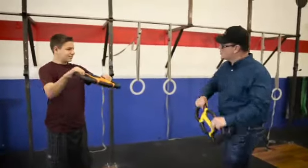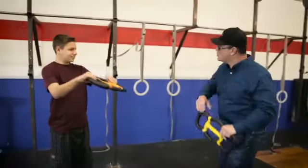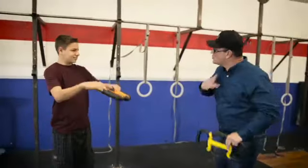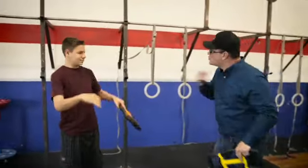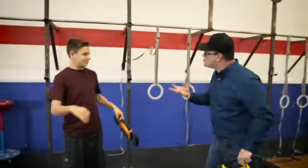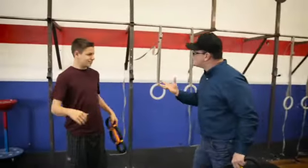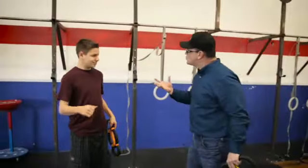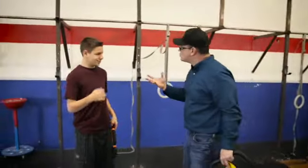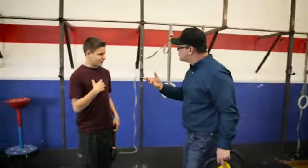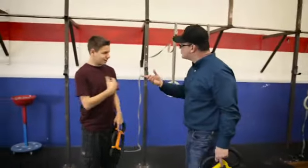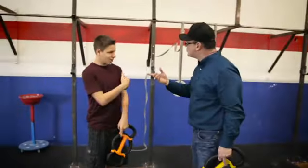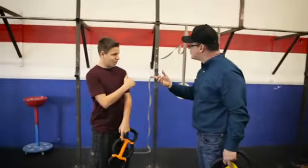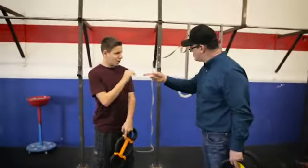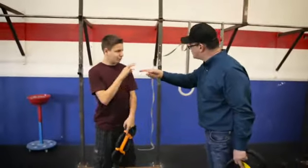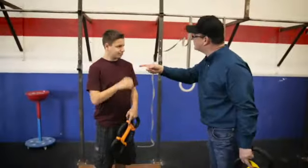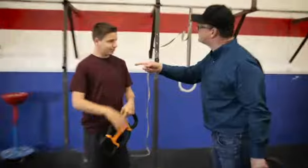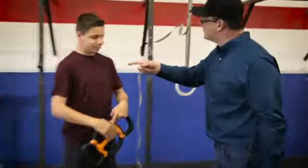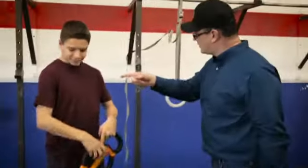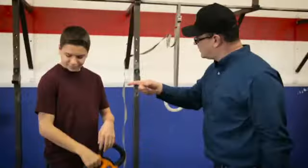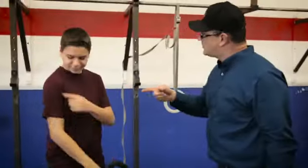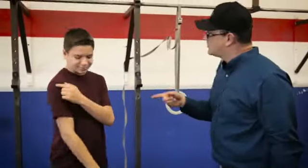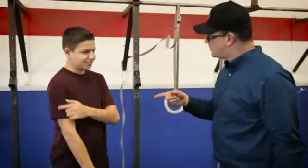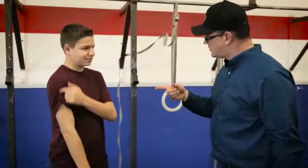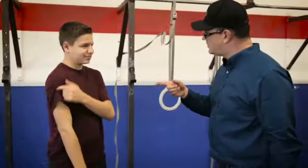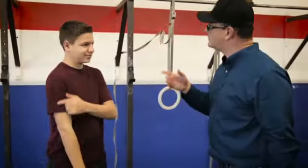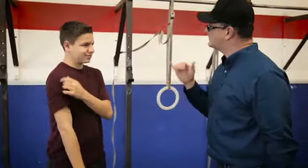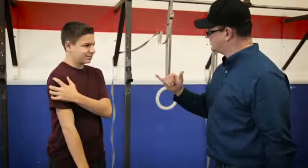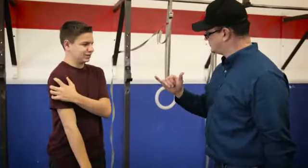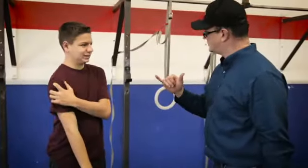What do you feel? I feel my arm muscles.